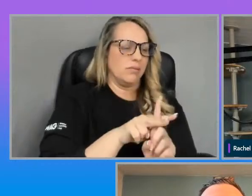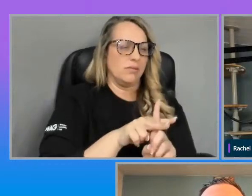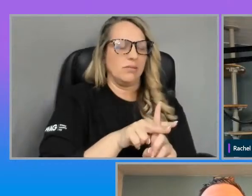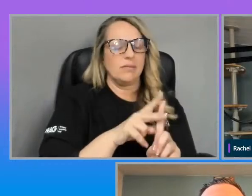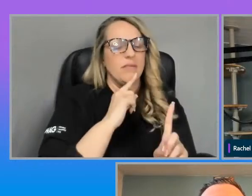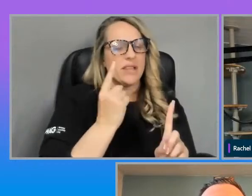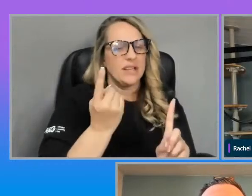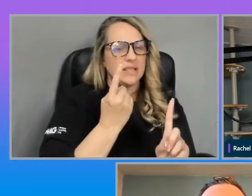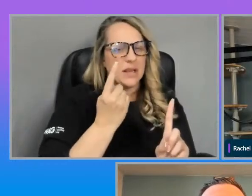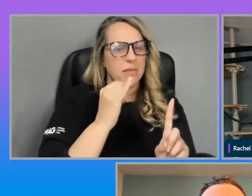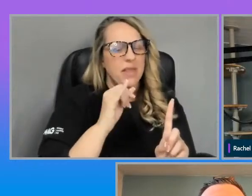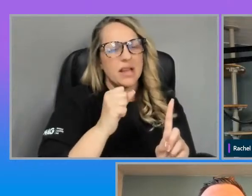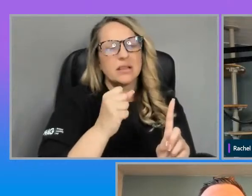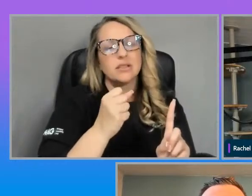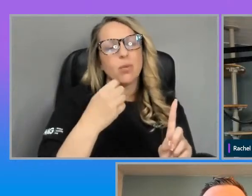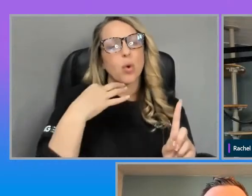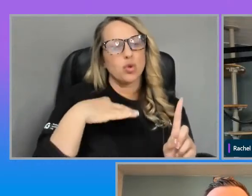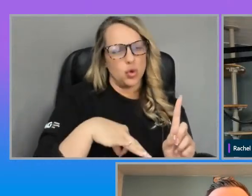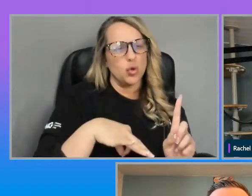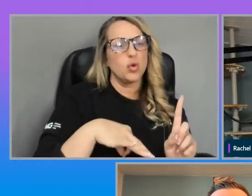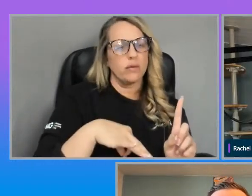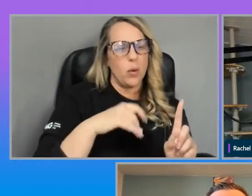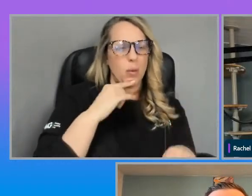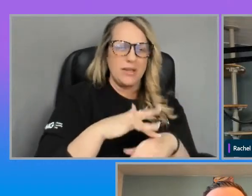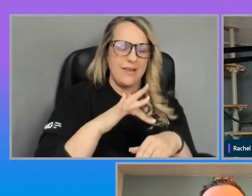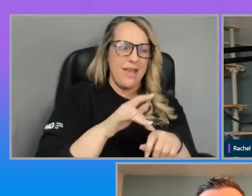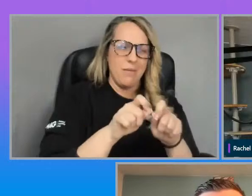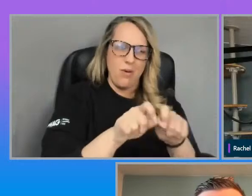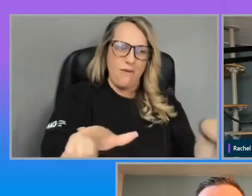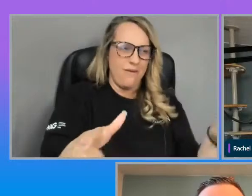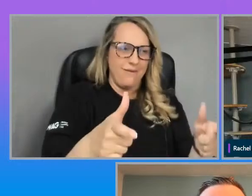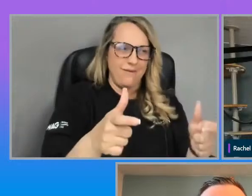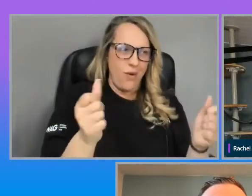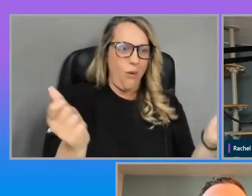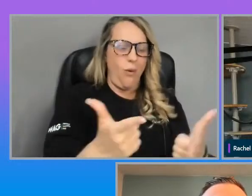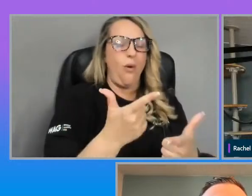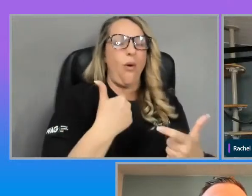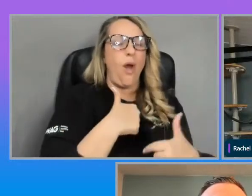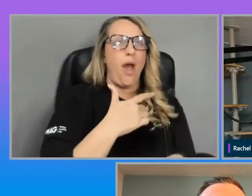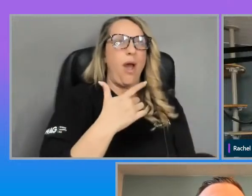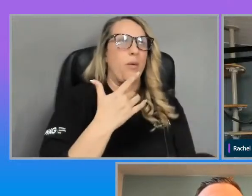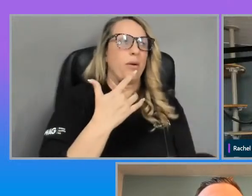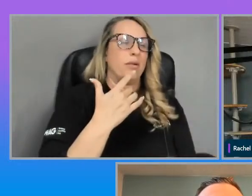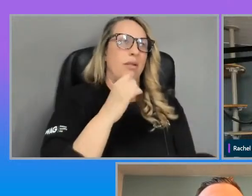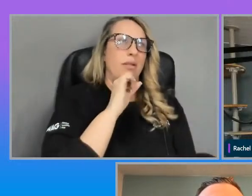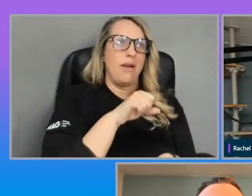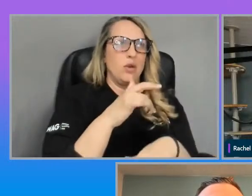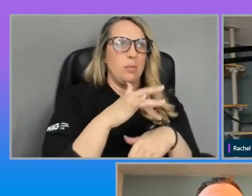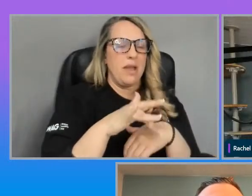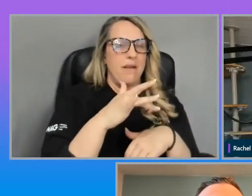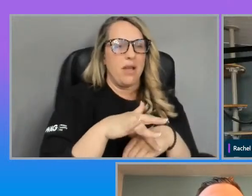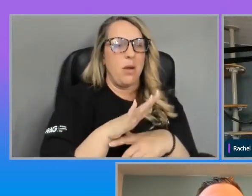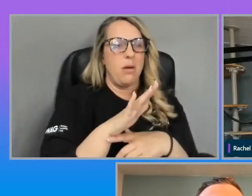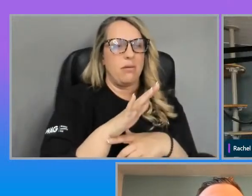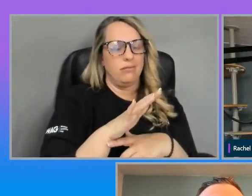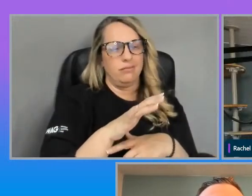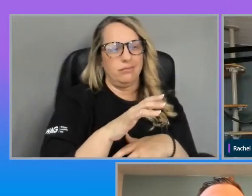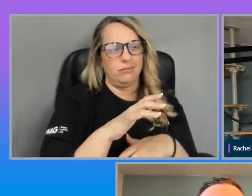this is something that is most useful when it's available everywhere. I would love it to